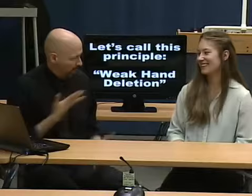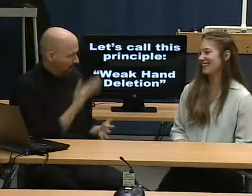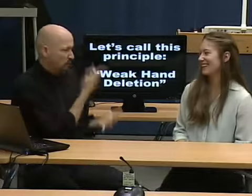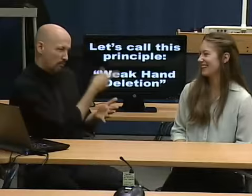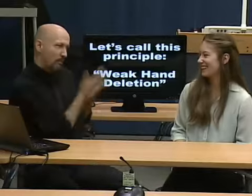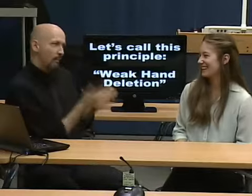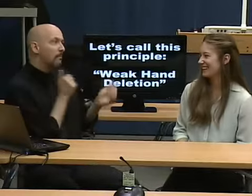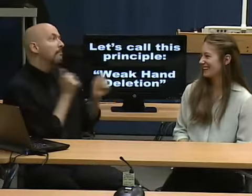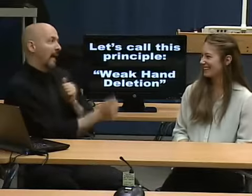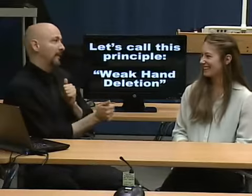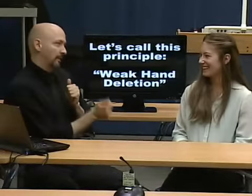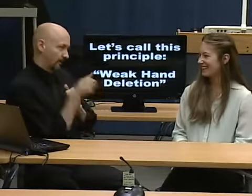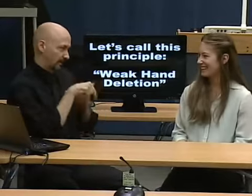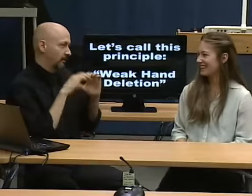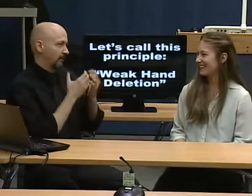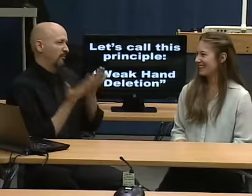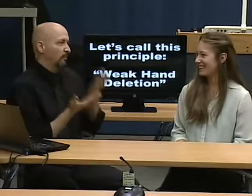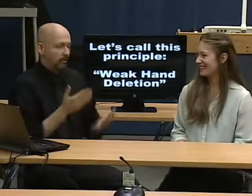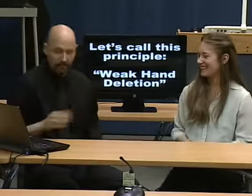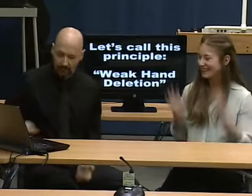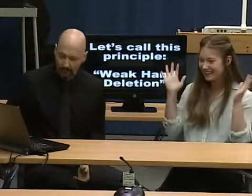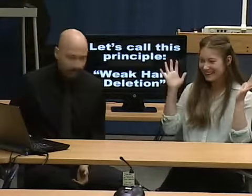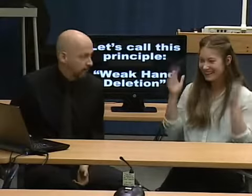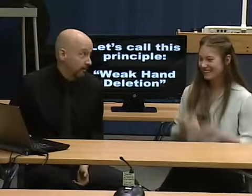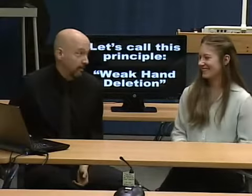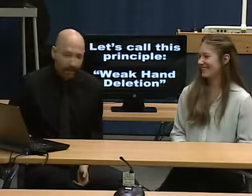That's good. It'll help you maybe pass this class. Yay!